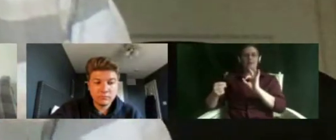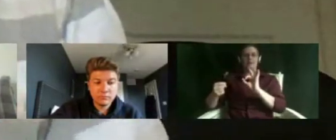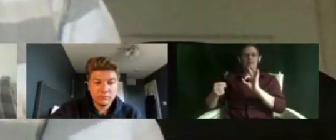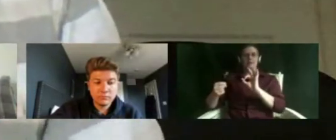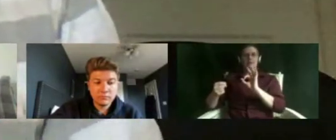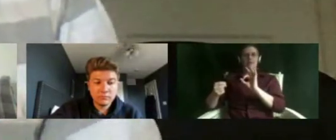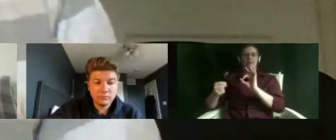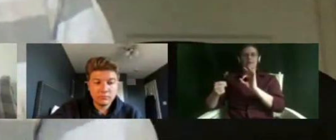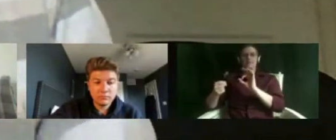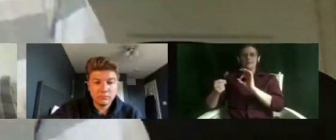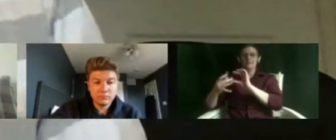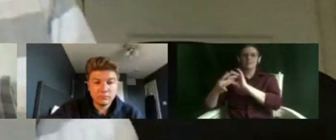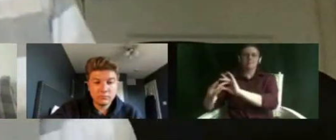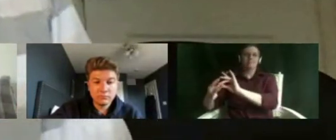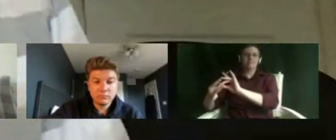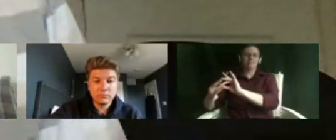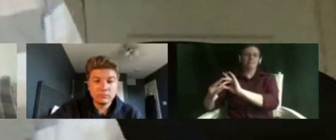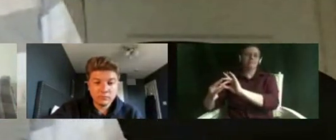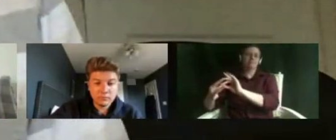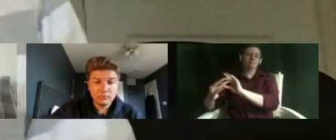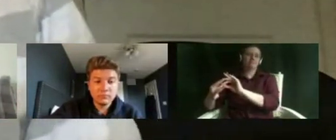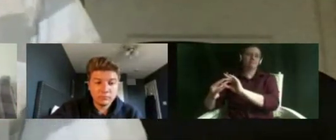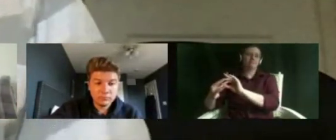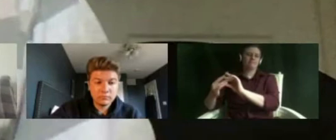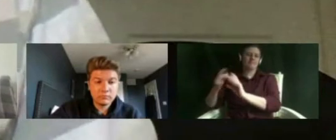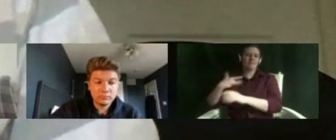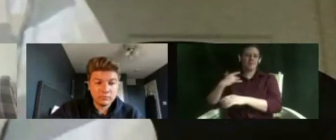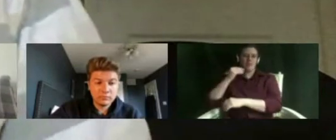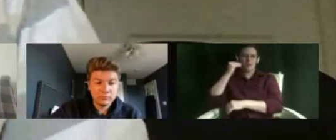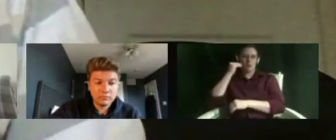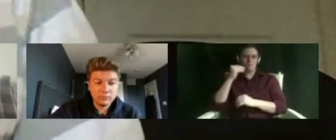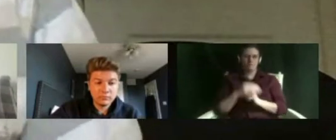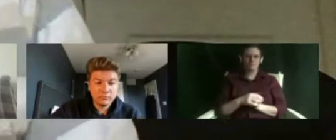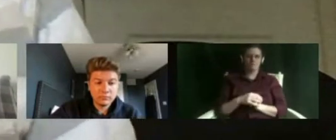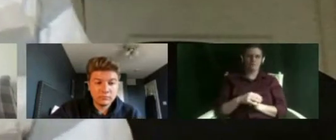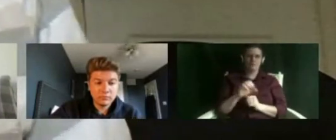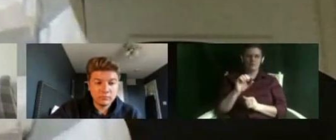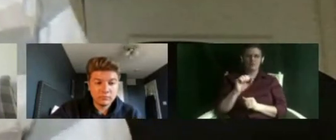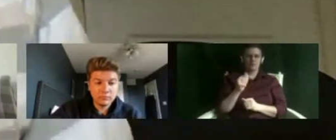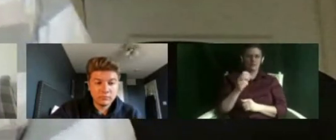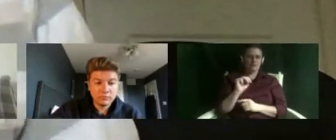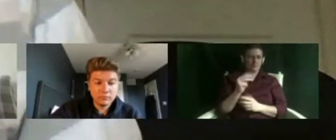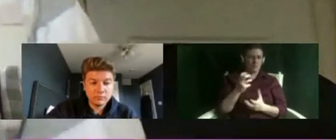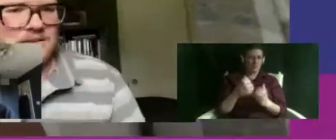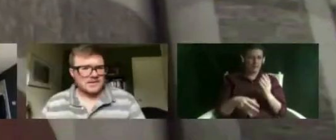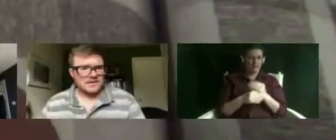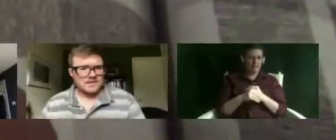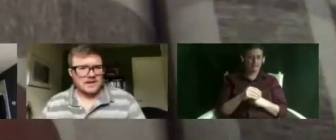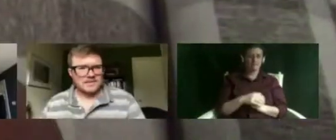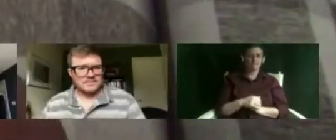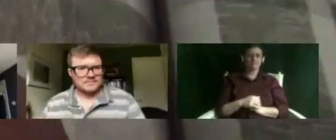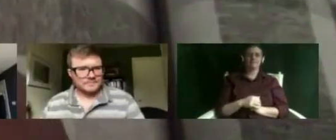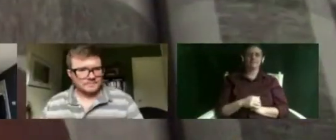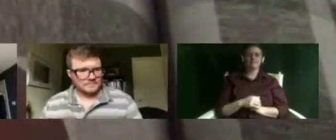can feel like home um so sam i don't know if you want to add more to that yeah i will awesome i